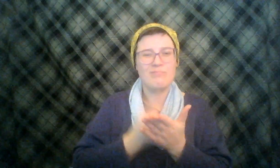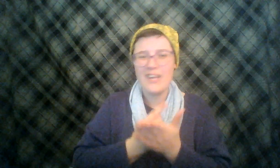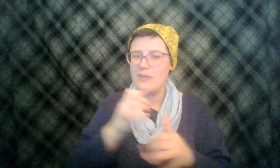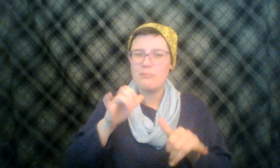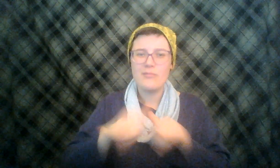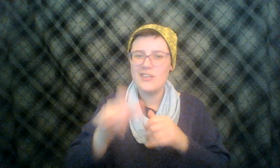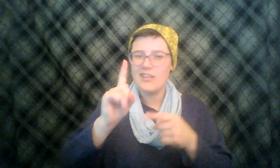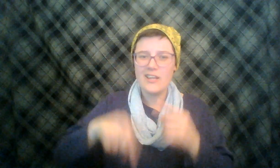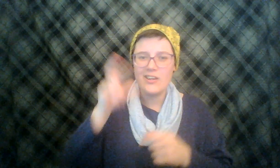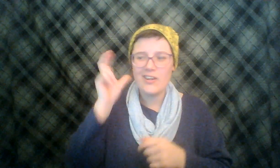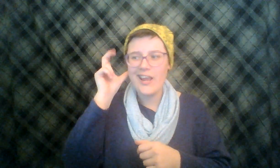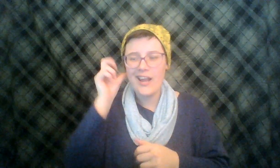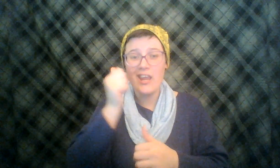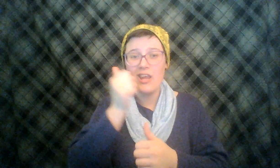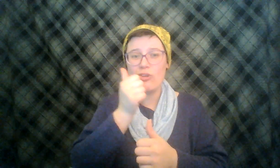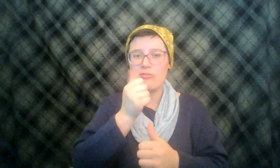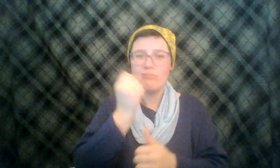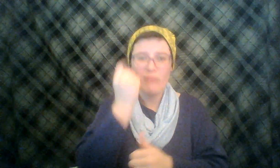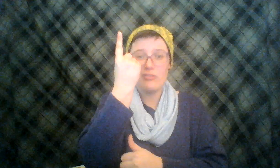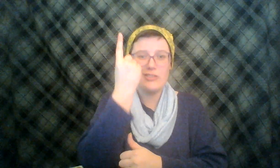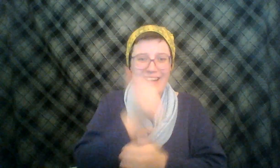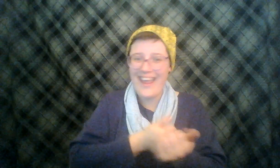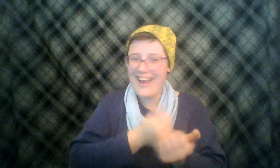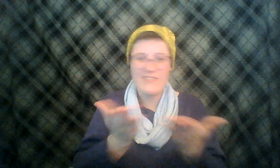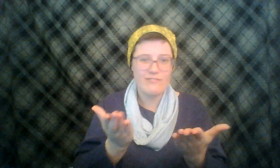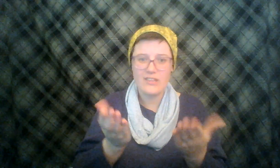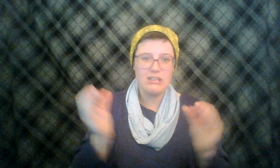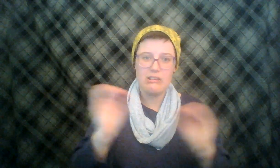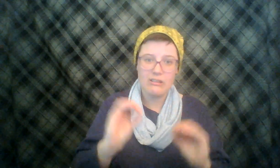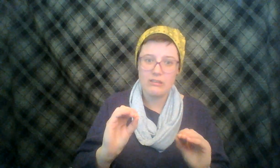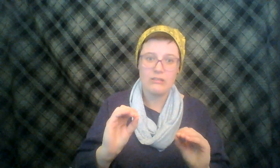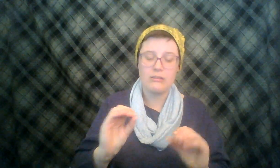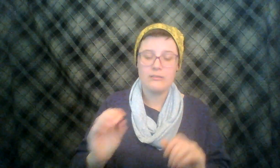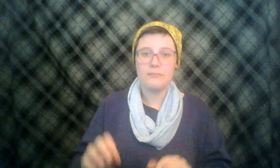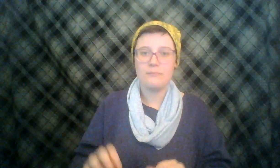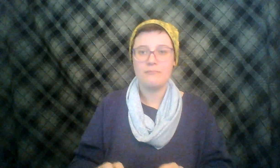and sometimes they still cannot hear all sounds.